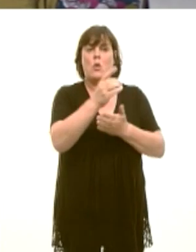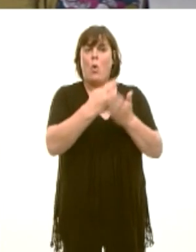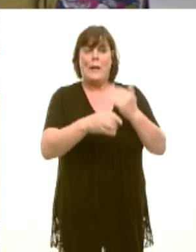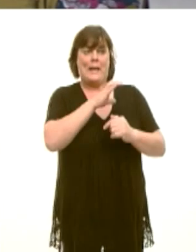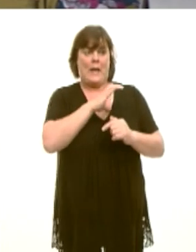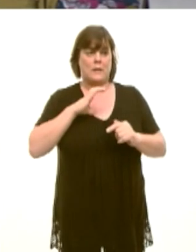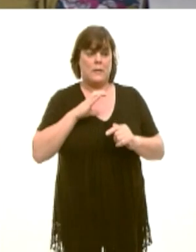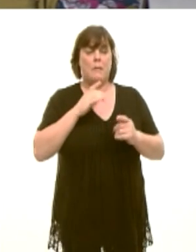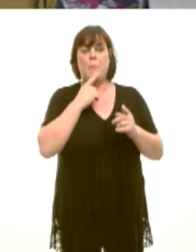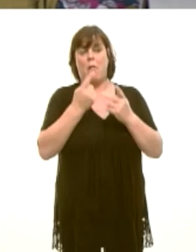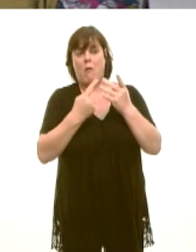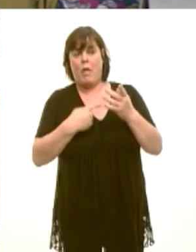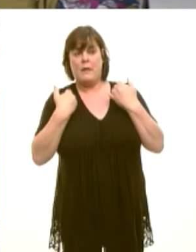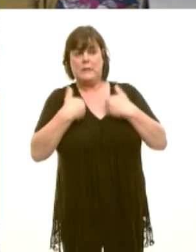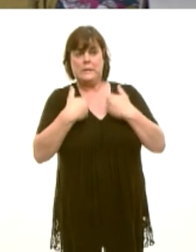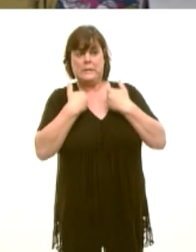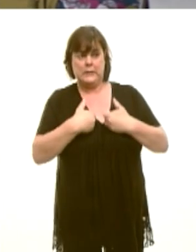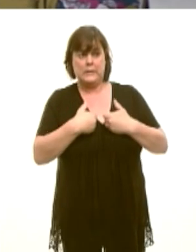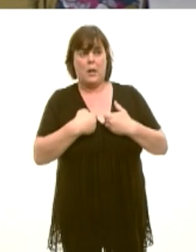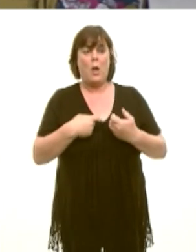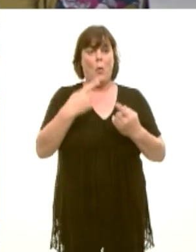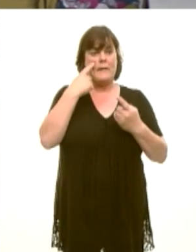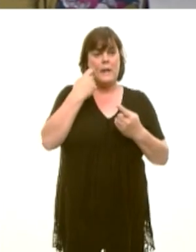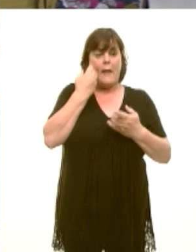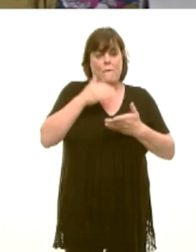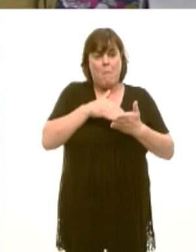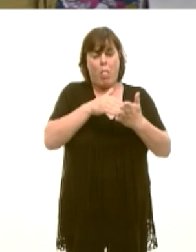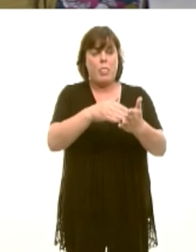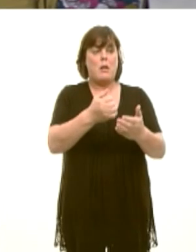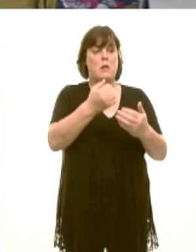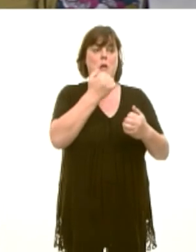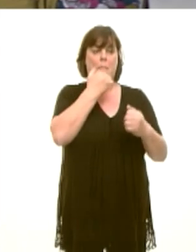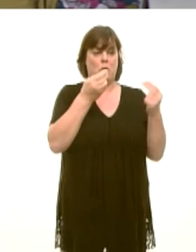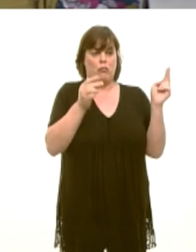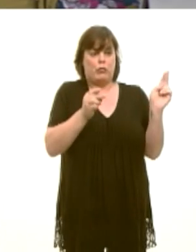is something that we are seeing now month after month. Sheís right to point out that